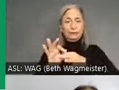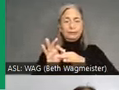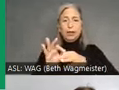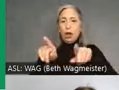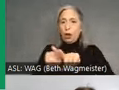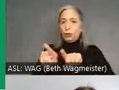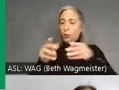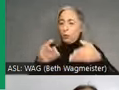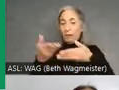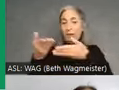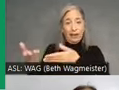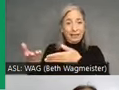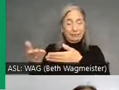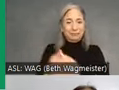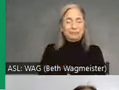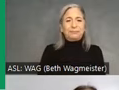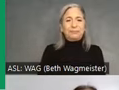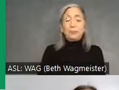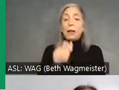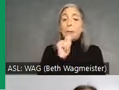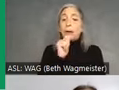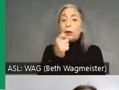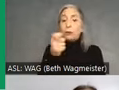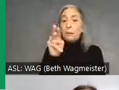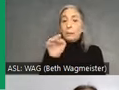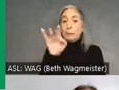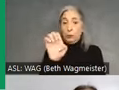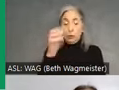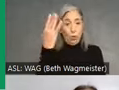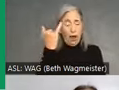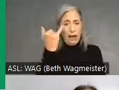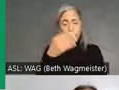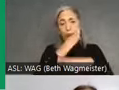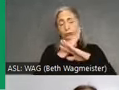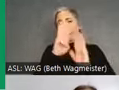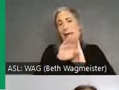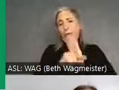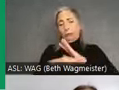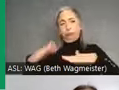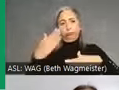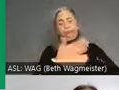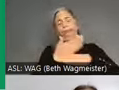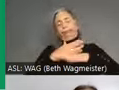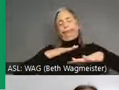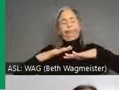provided. Microphones are muted to prevent any background noise or disruptions. And we ask that